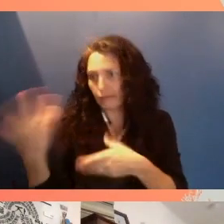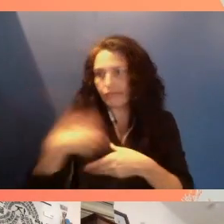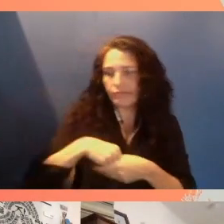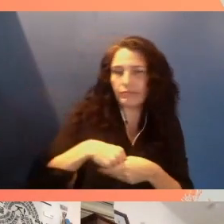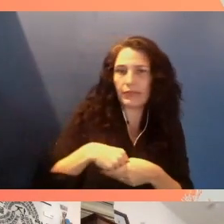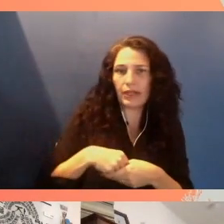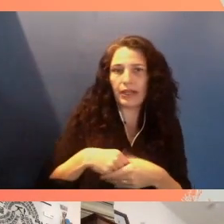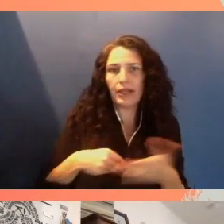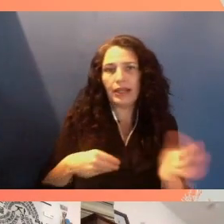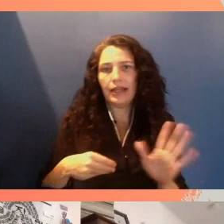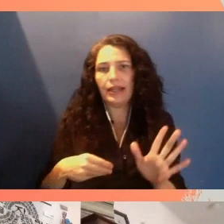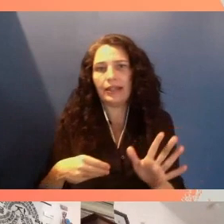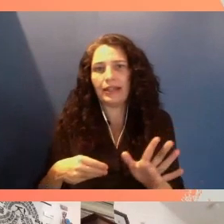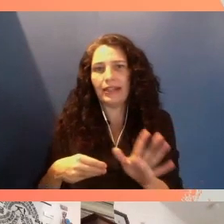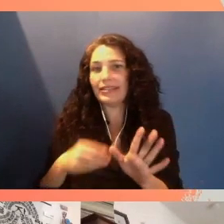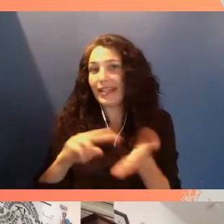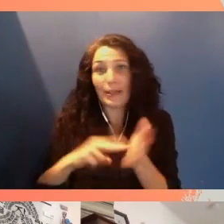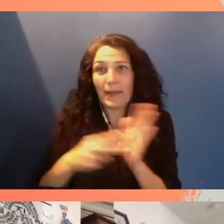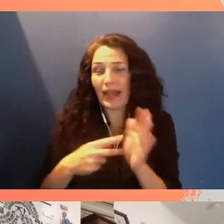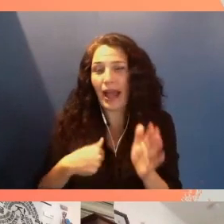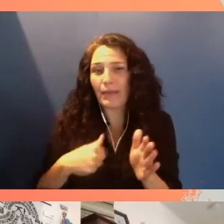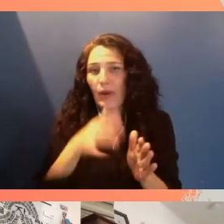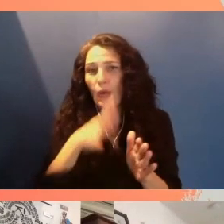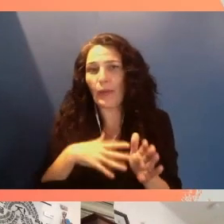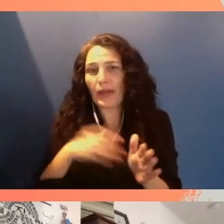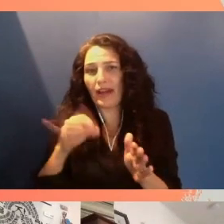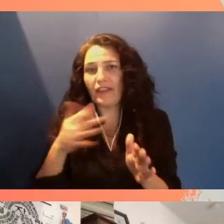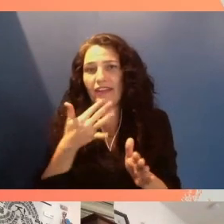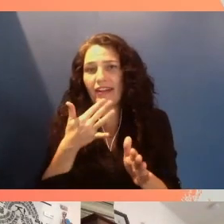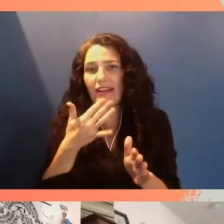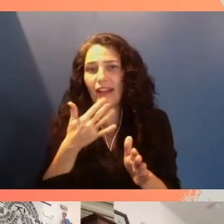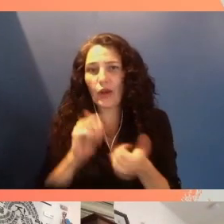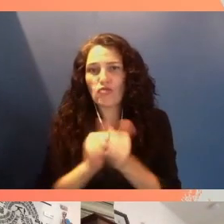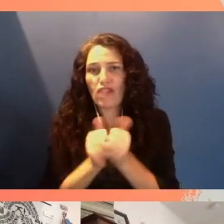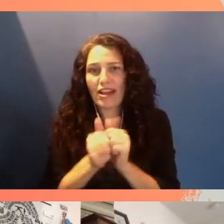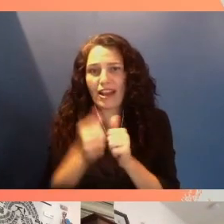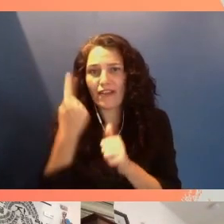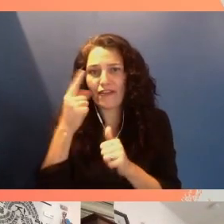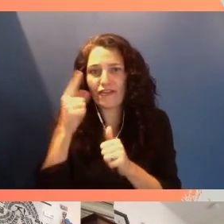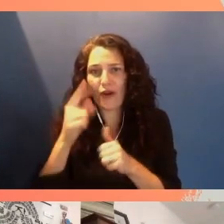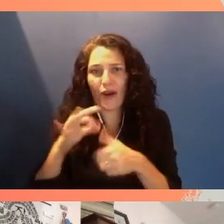because Grace is gonna fundraise for my political campaign one day and maybe run for office,